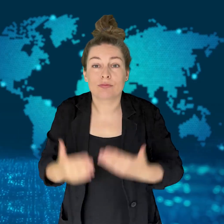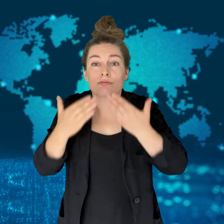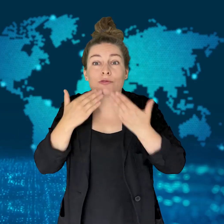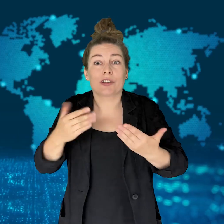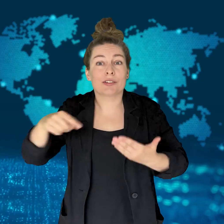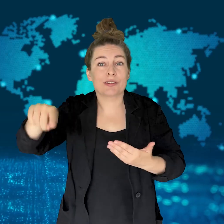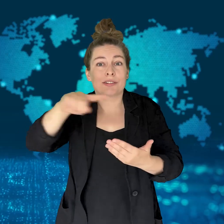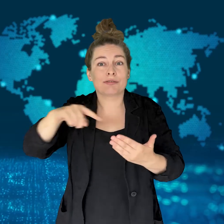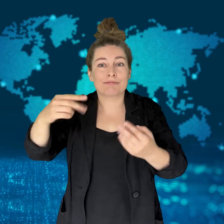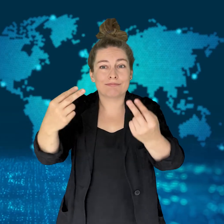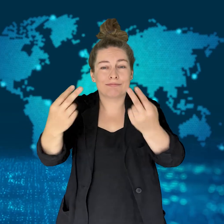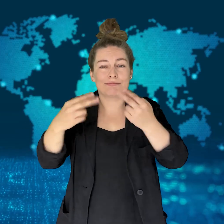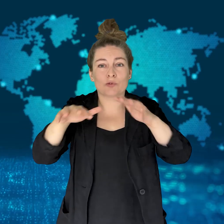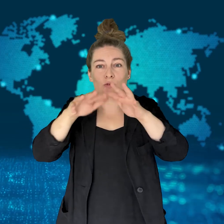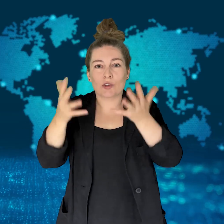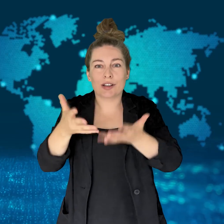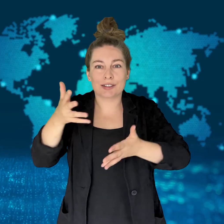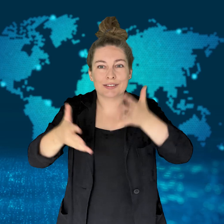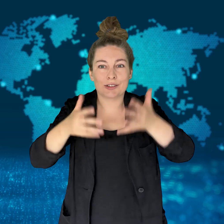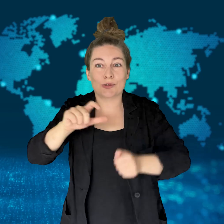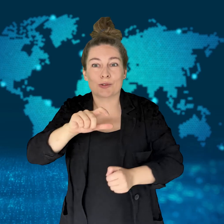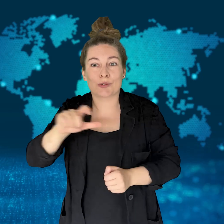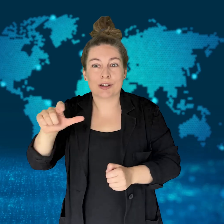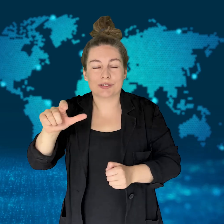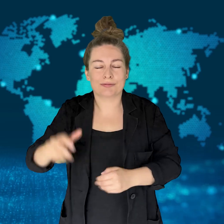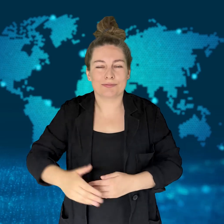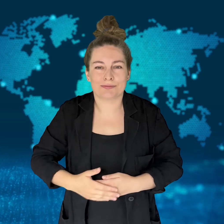Thank you for watching WorldSign Week.